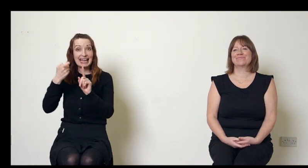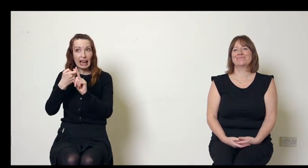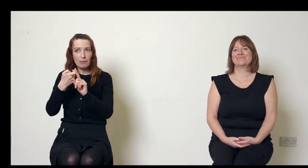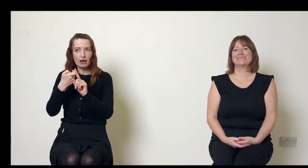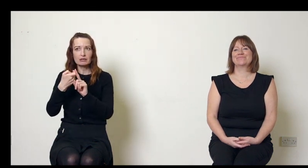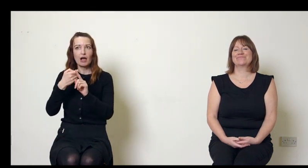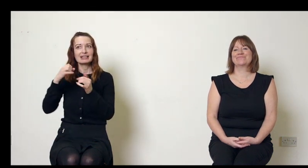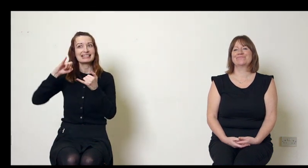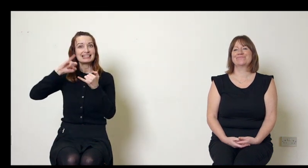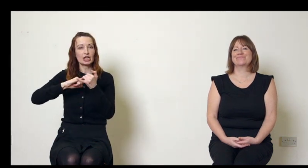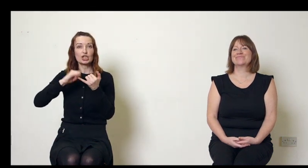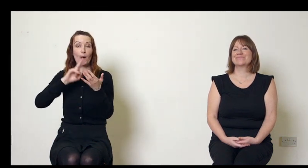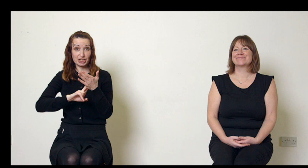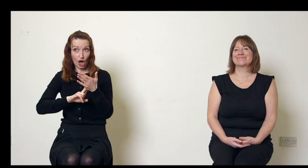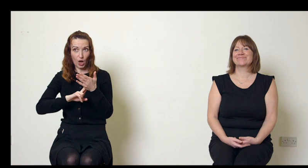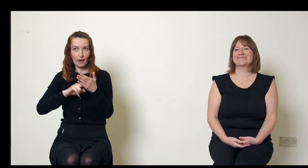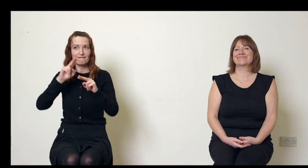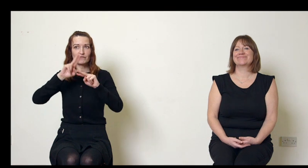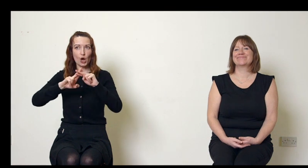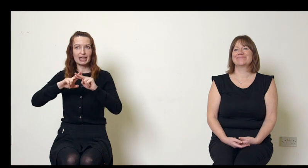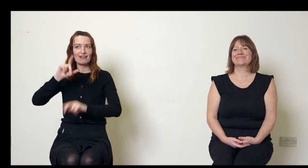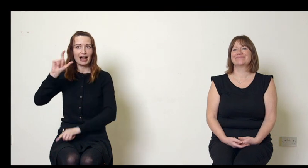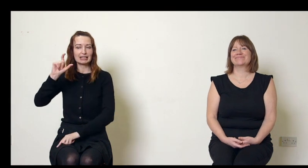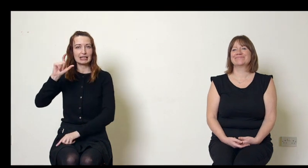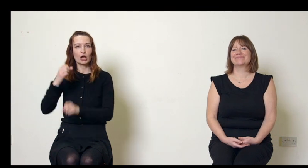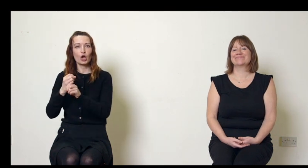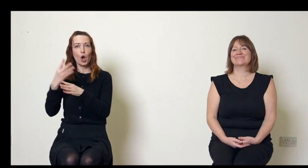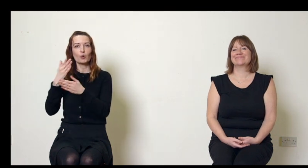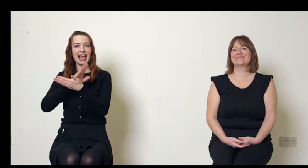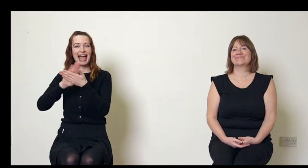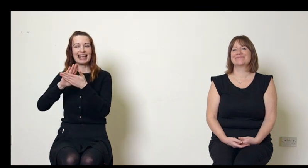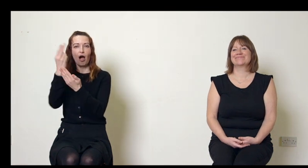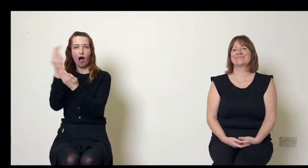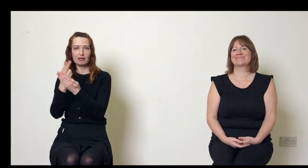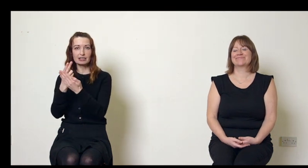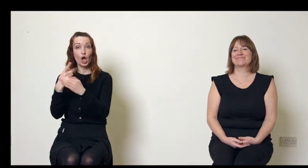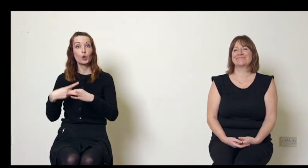Sunny Nautica, Fiona Cliff, Aldi, Gold, High Arts and Queensgate Shopping Center.